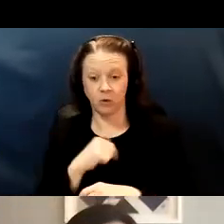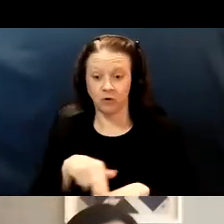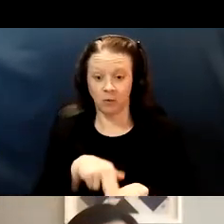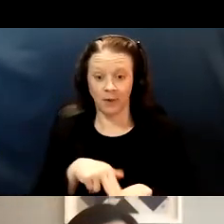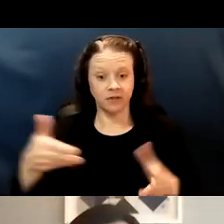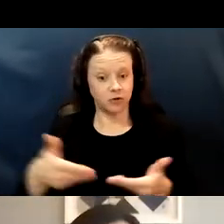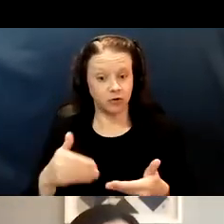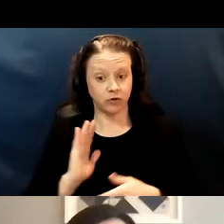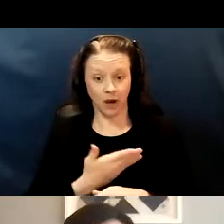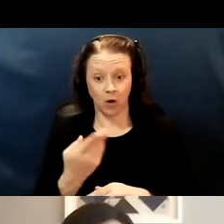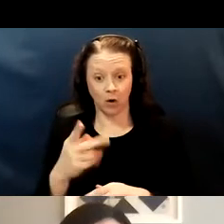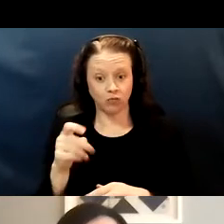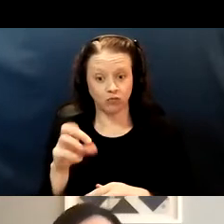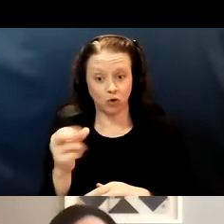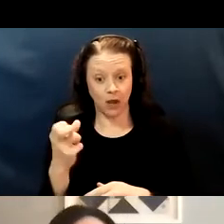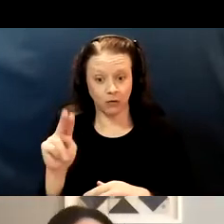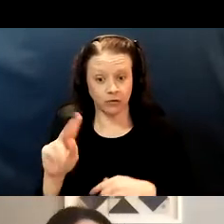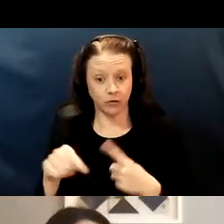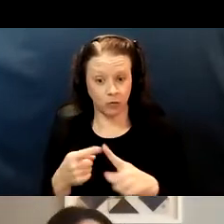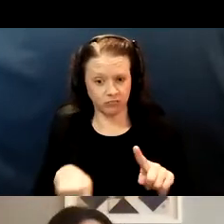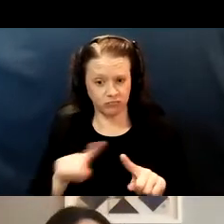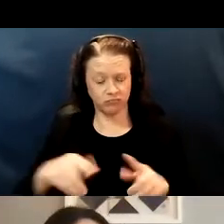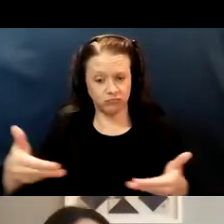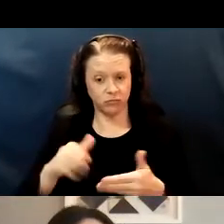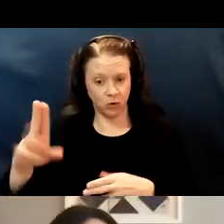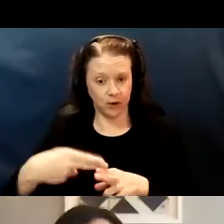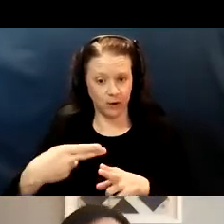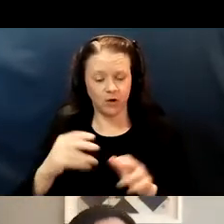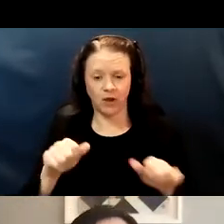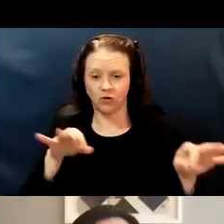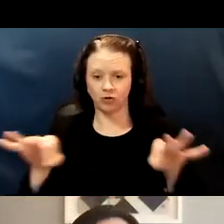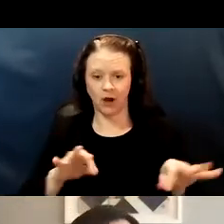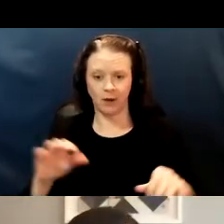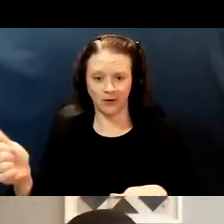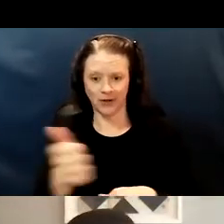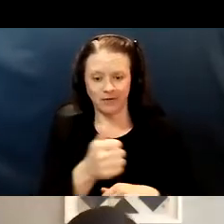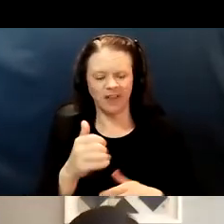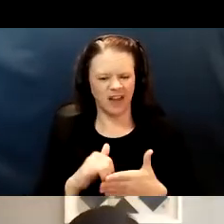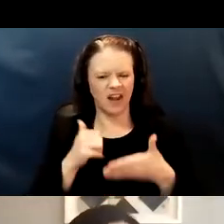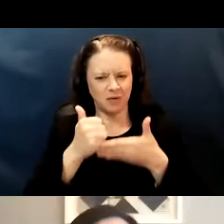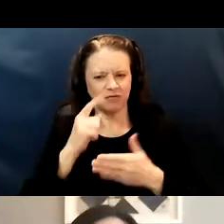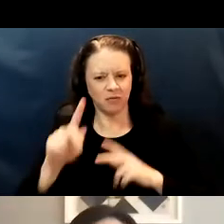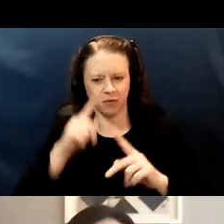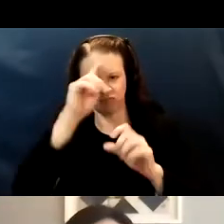when you introduce yourself, you can also describe yourself which is helpful for people who are joining by phone or people who are